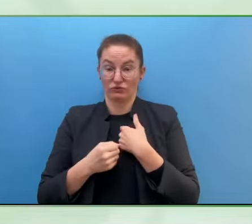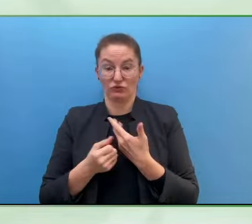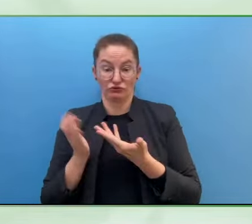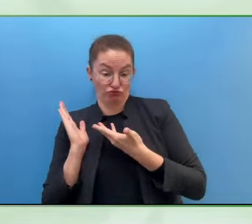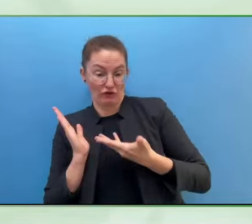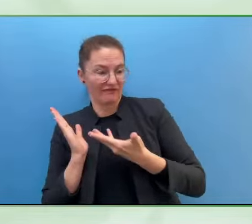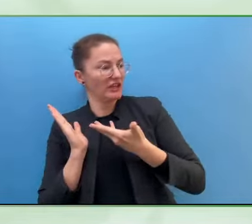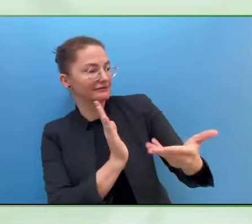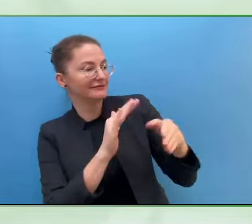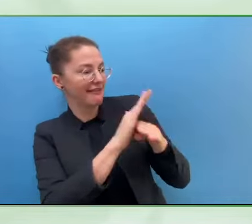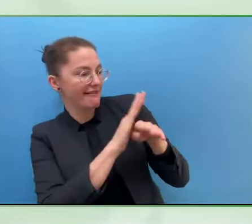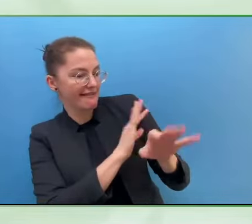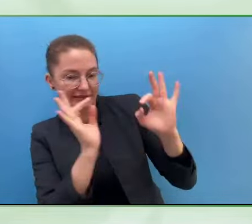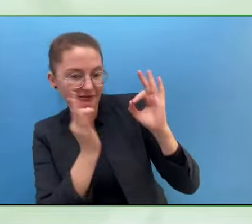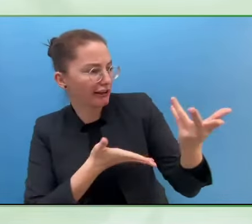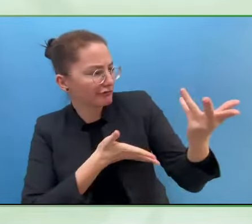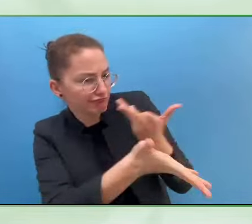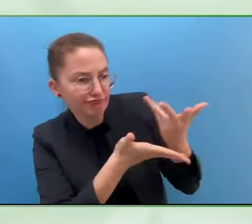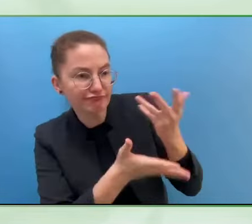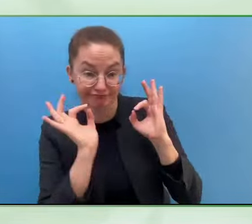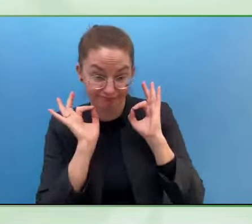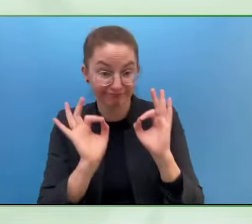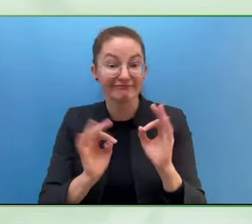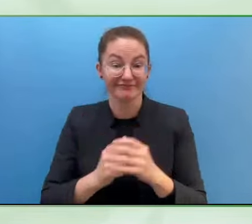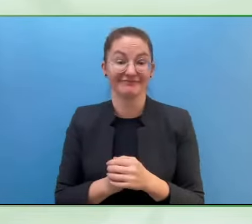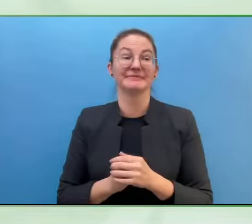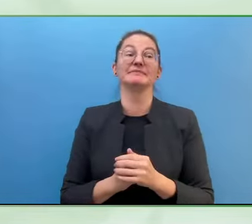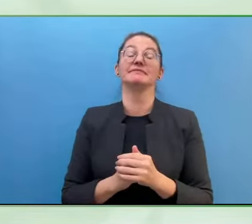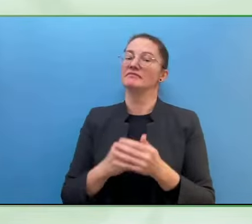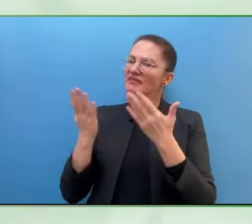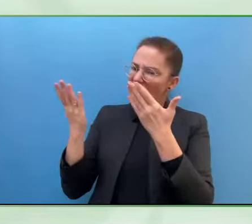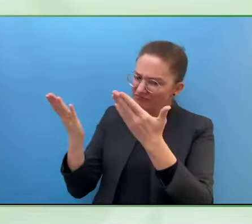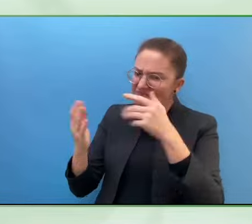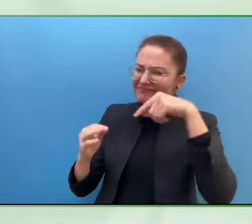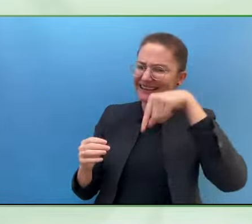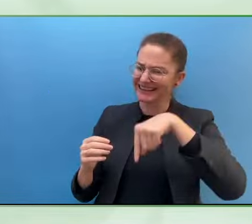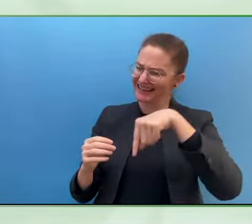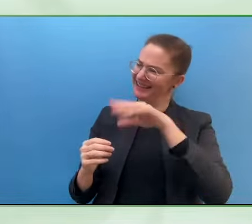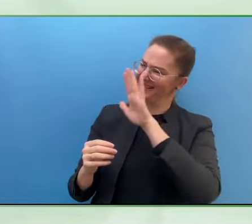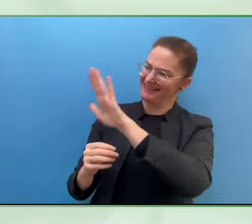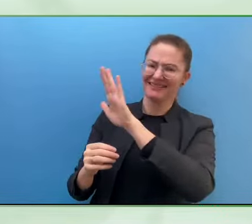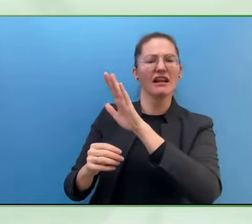I think you got an award in 2015 for offering same in which to your customers.